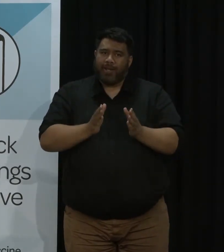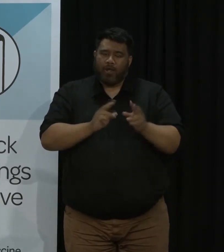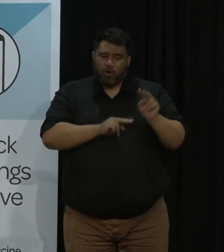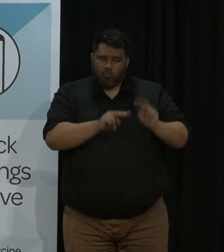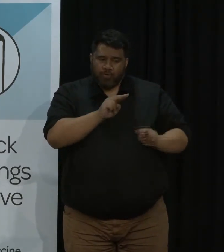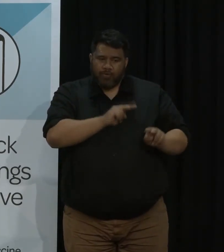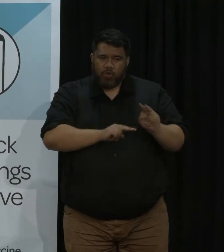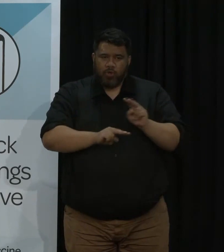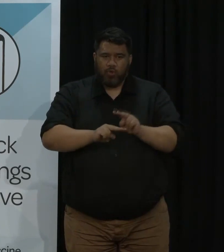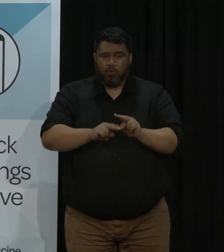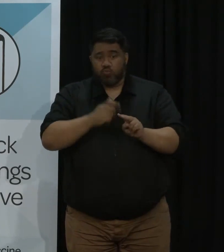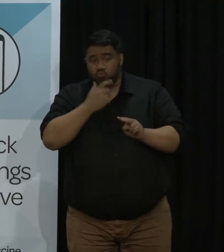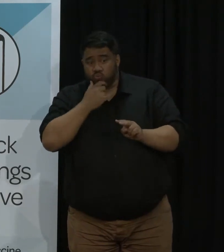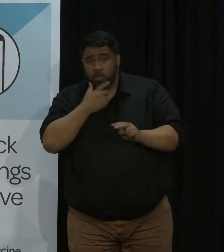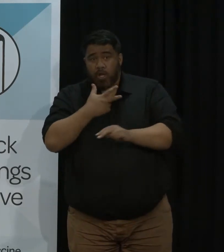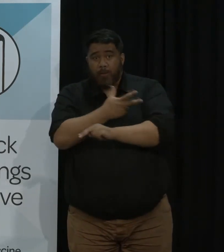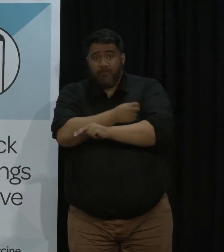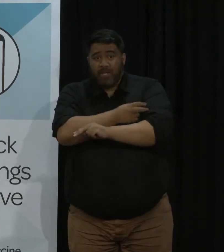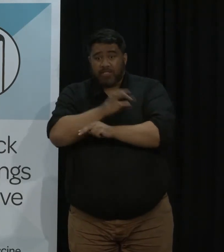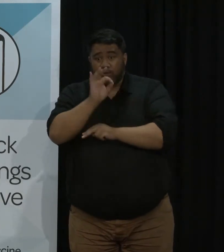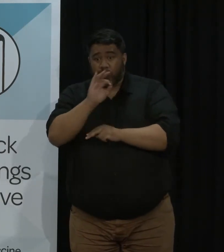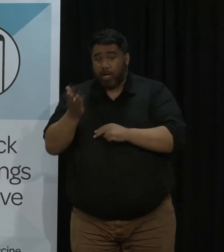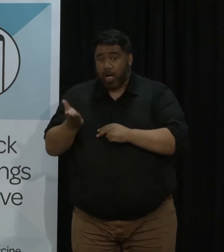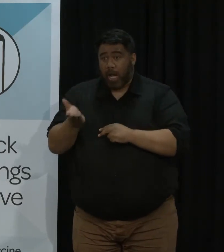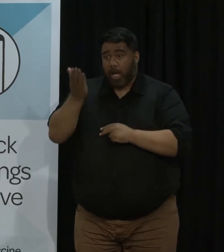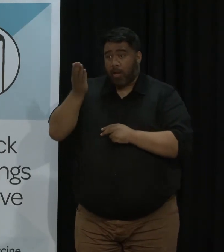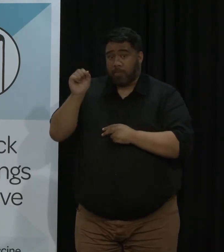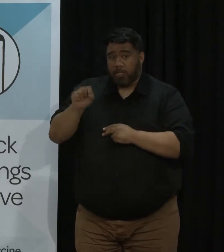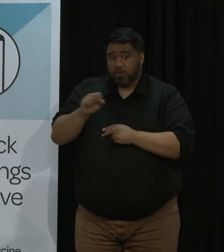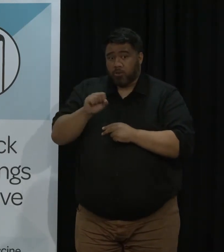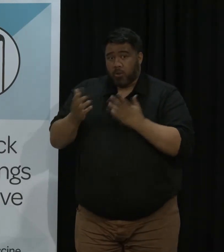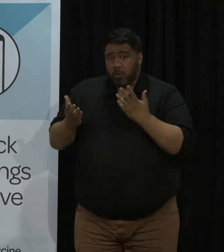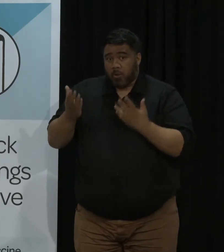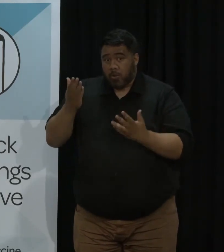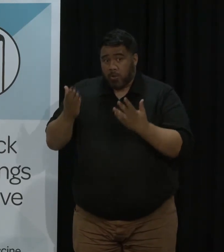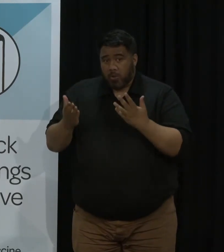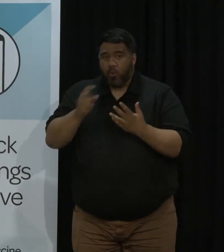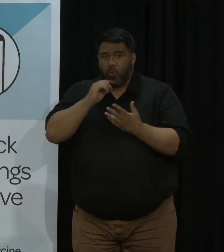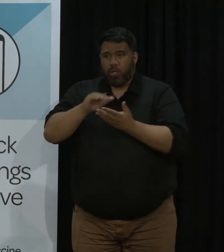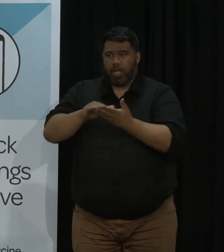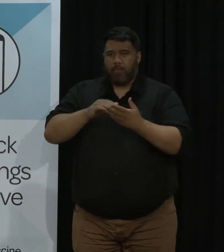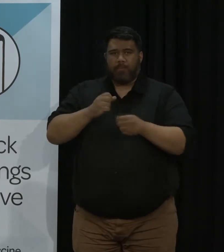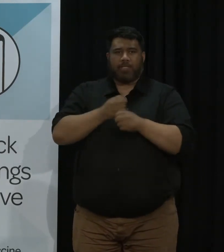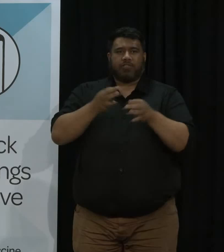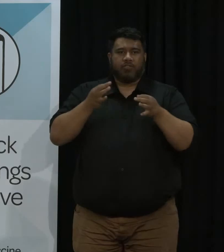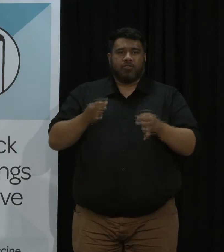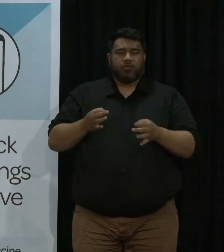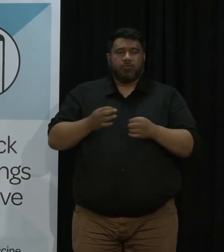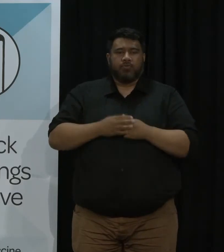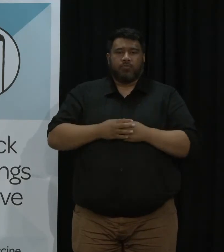week's time and we doll that in an open-minded way, looking again at whether or not we have